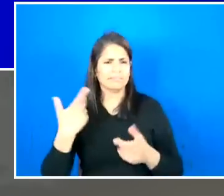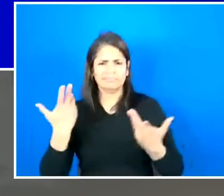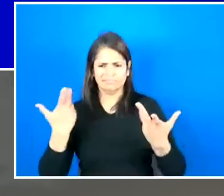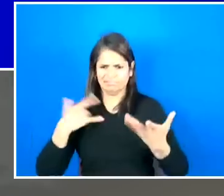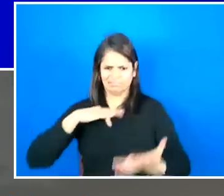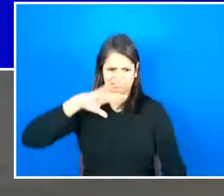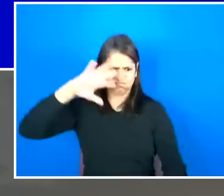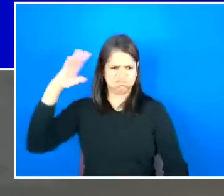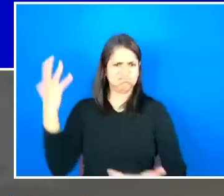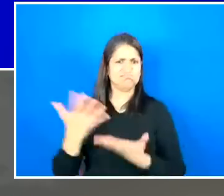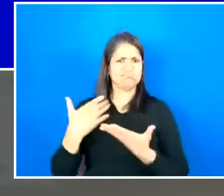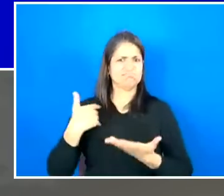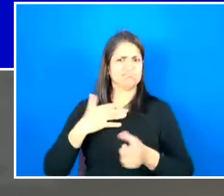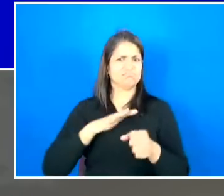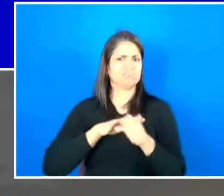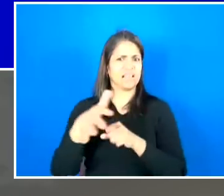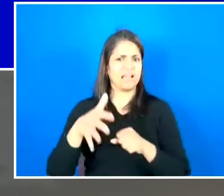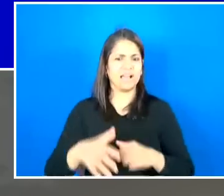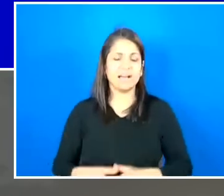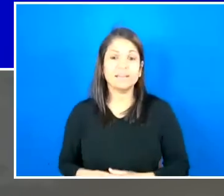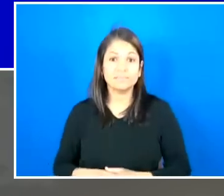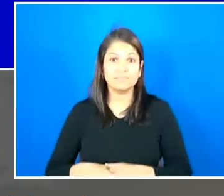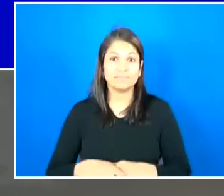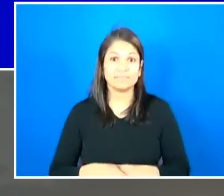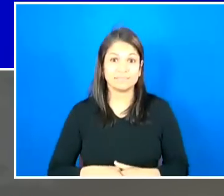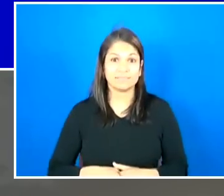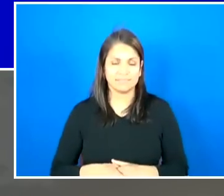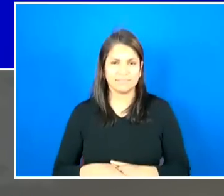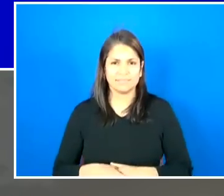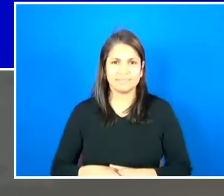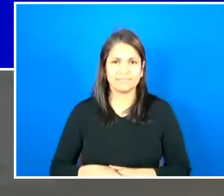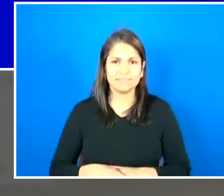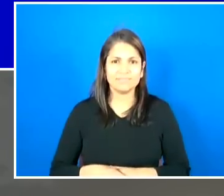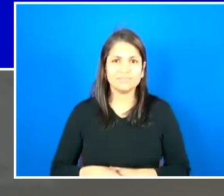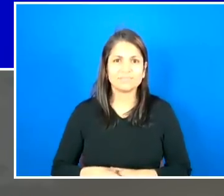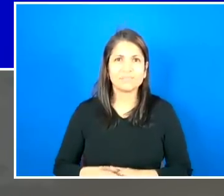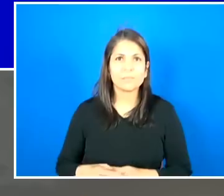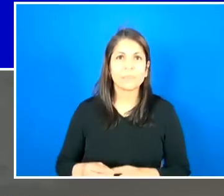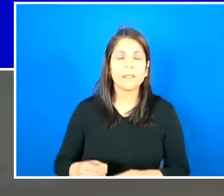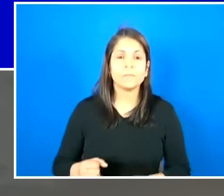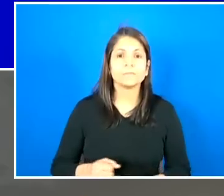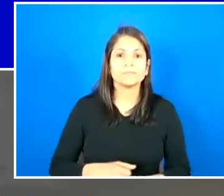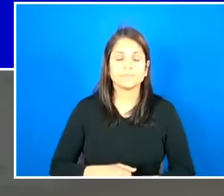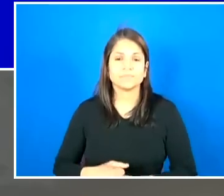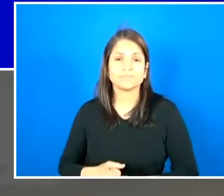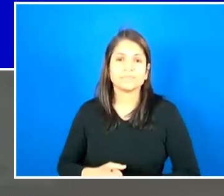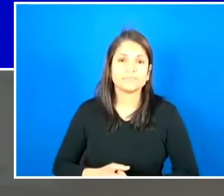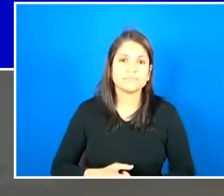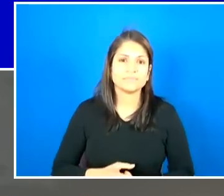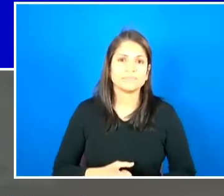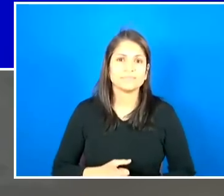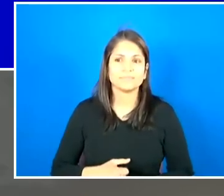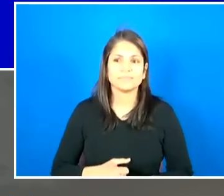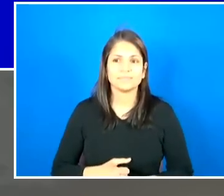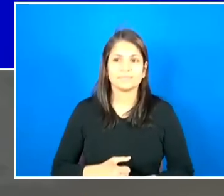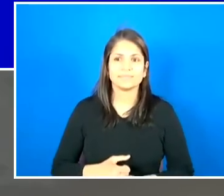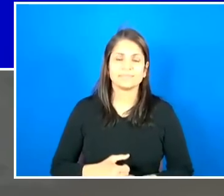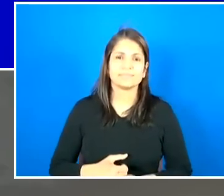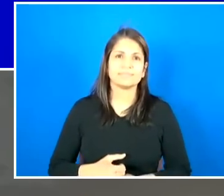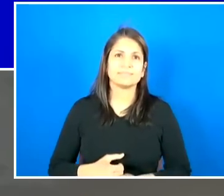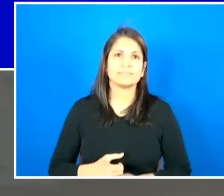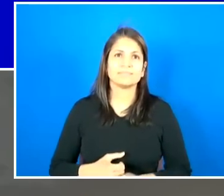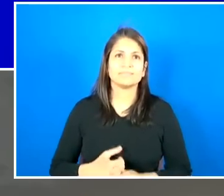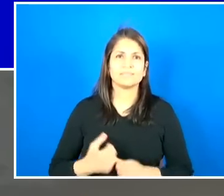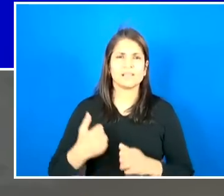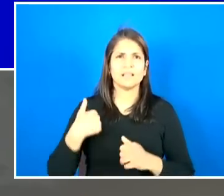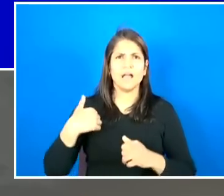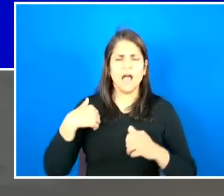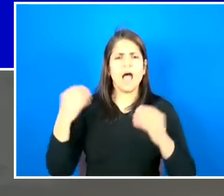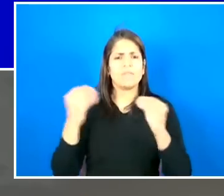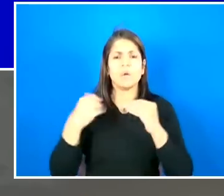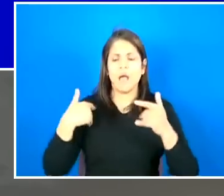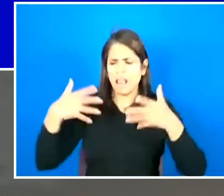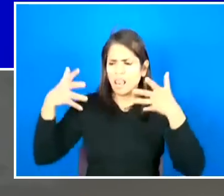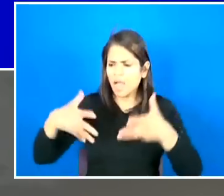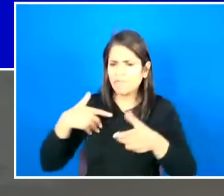IT'S HAPPENING.